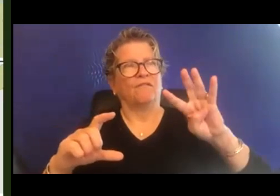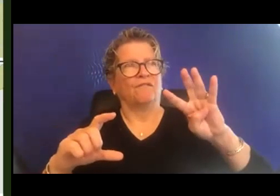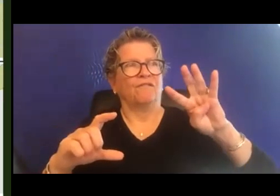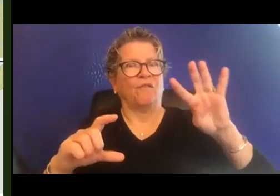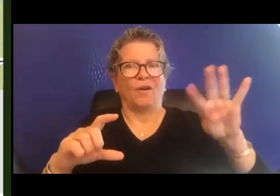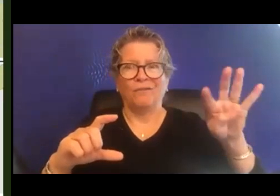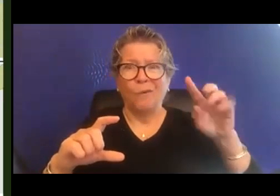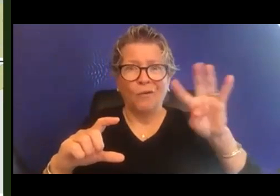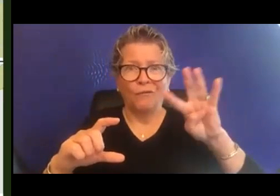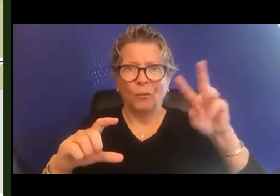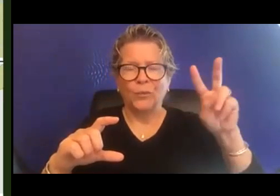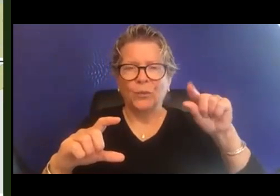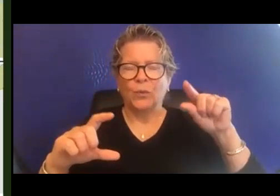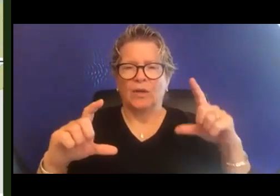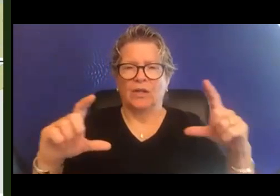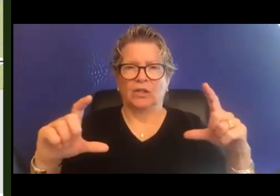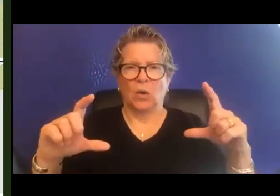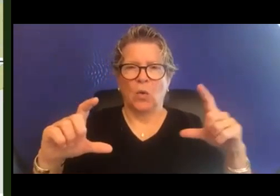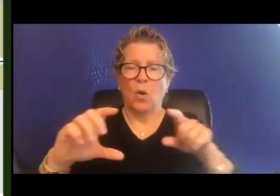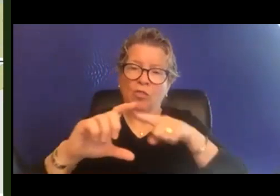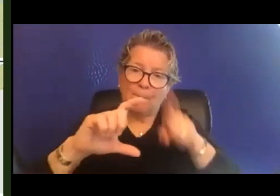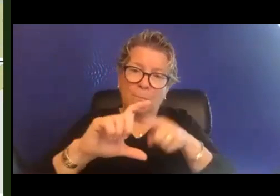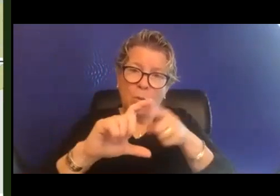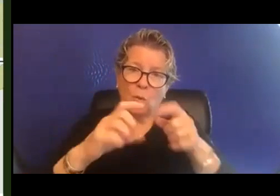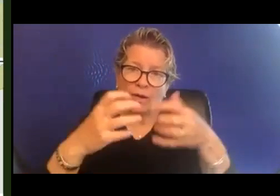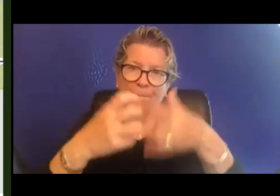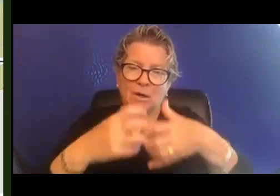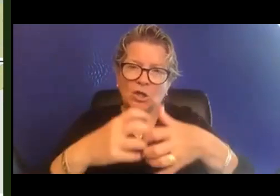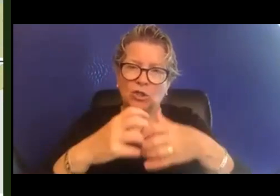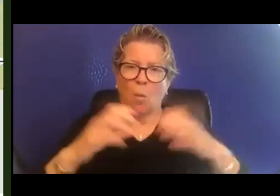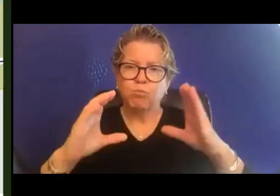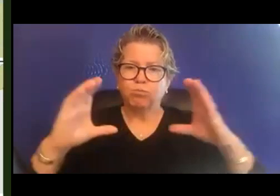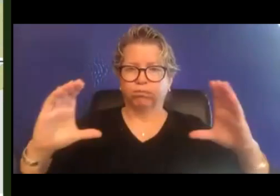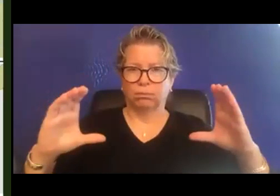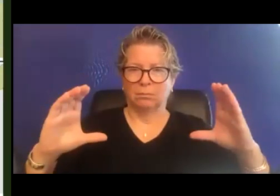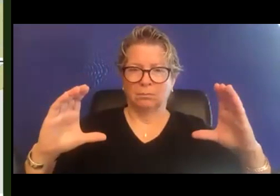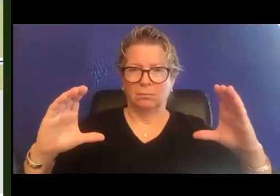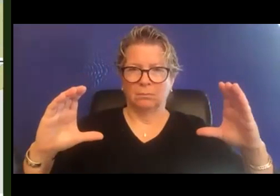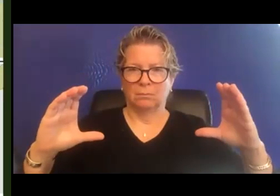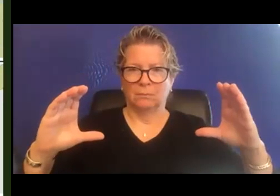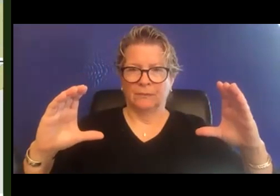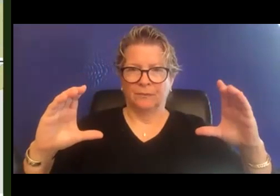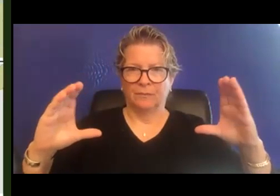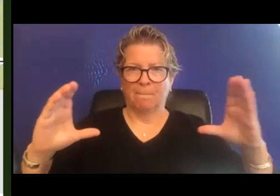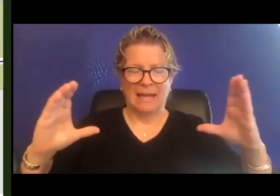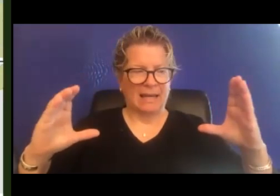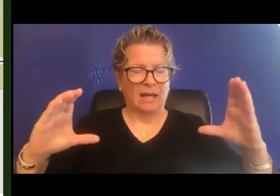So the tunnel boring machine, overcuts the trench a little -- the hole a little bit.